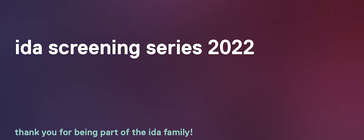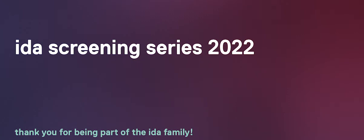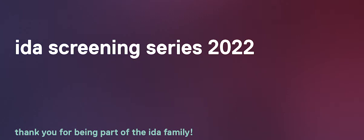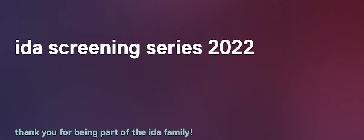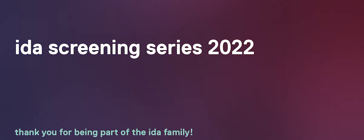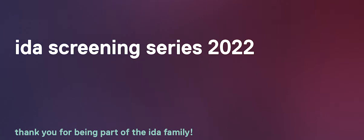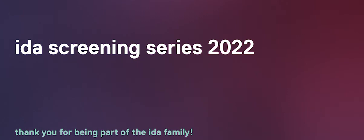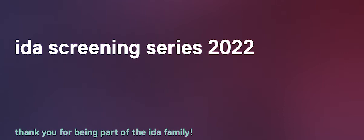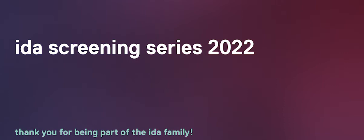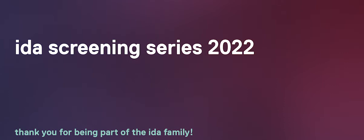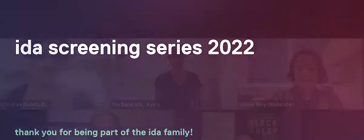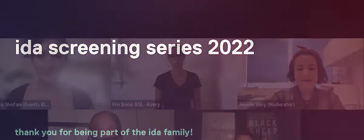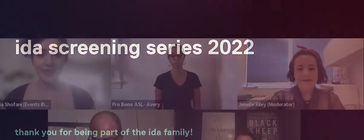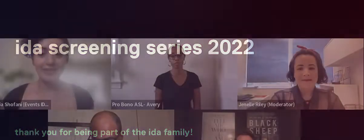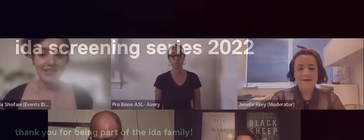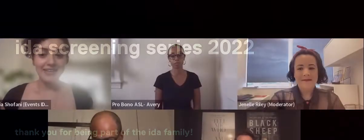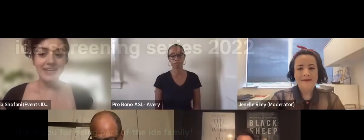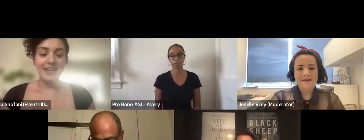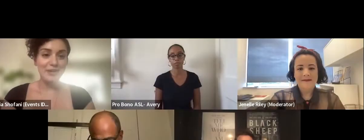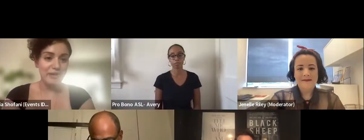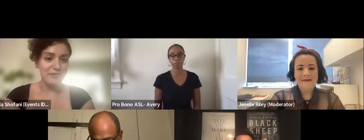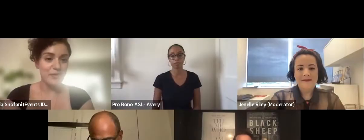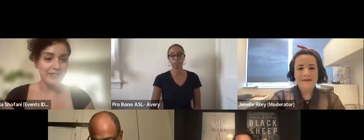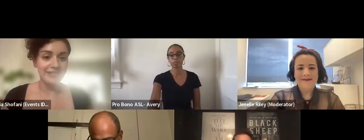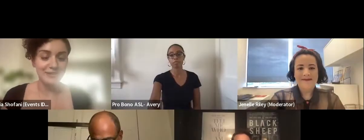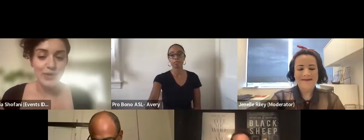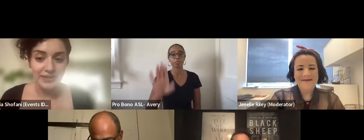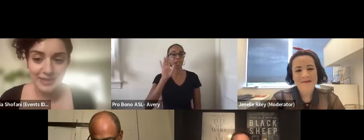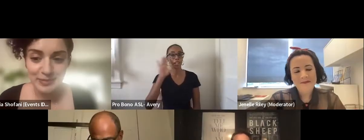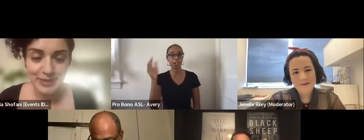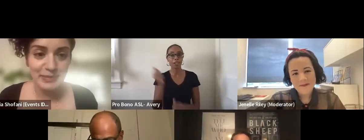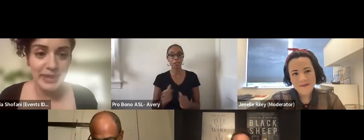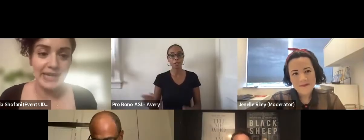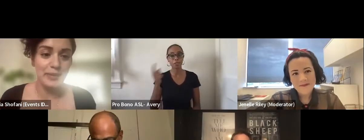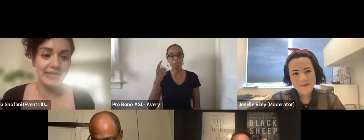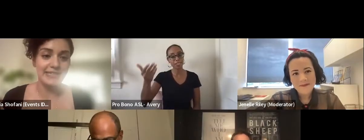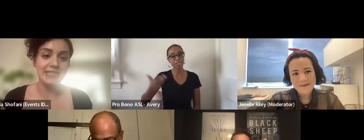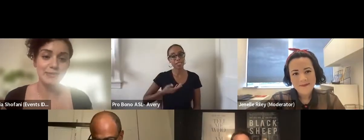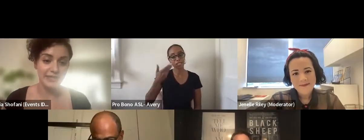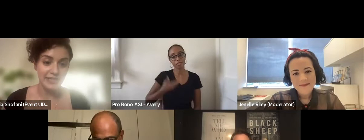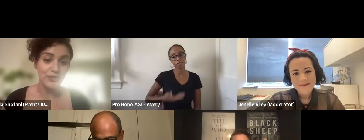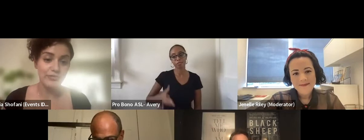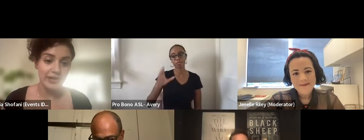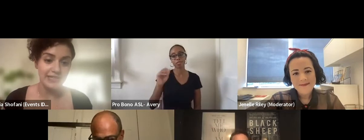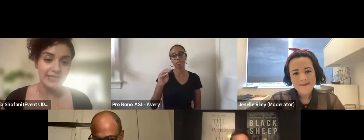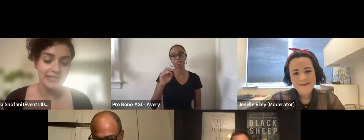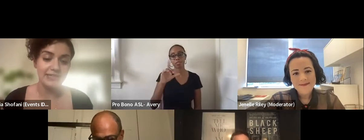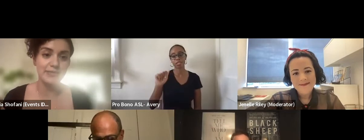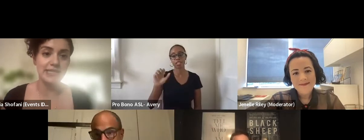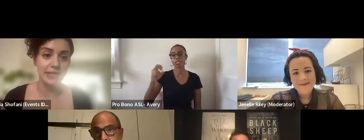Welcome. My name is Camillia Shofani and I'm the senior manager of public programs and events at the 0:00:06.767,1193:02:47.295 >> CAMILLIA SHOFANI: Hello, everyone.